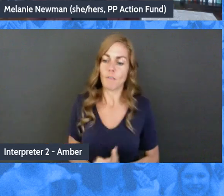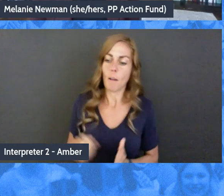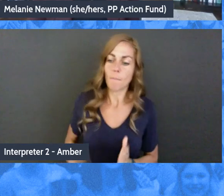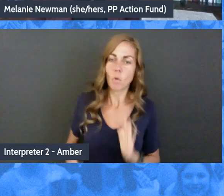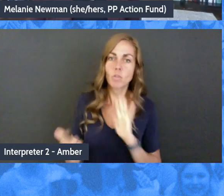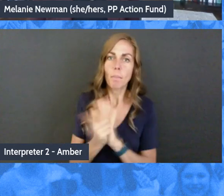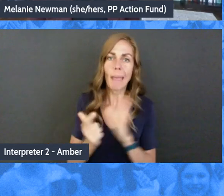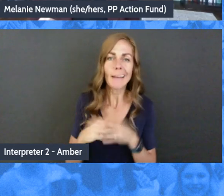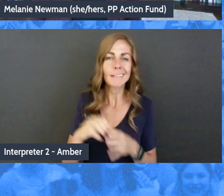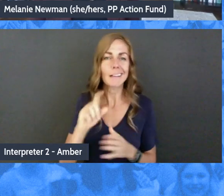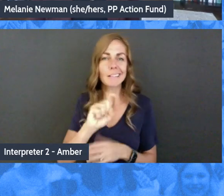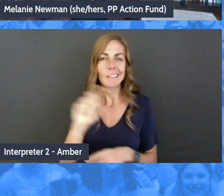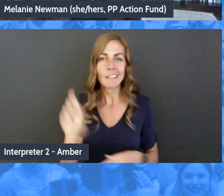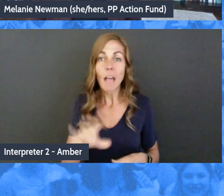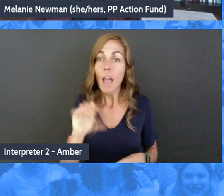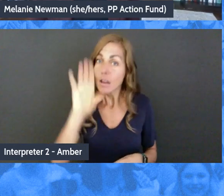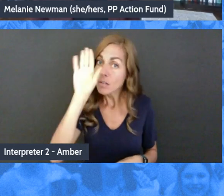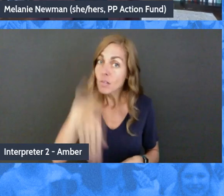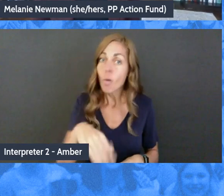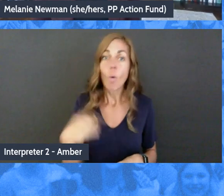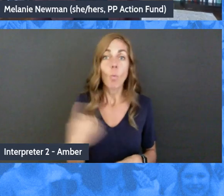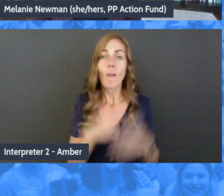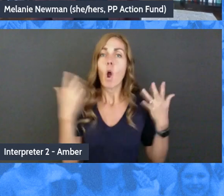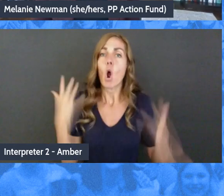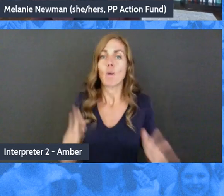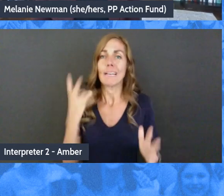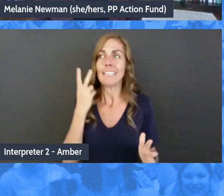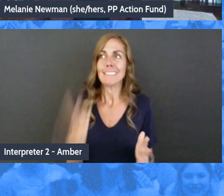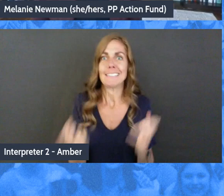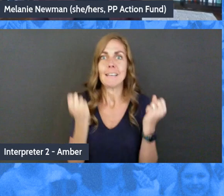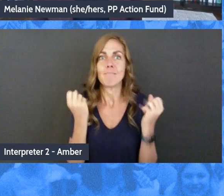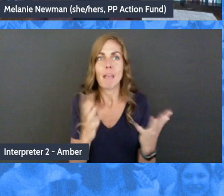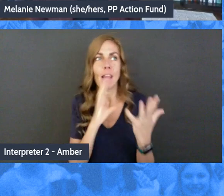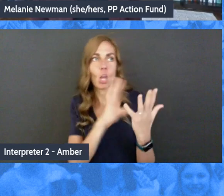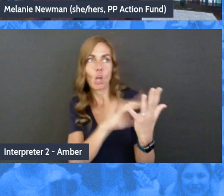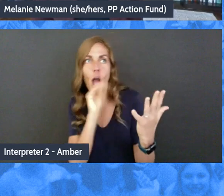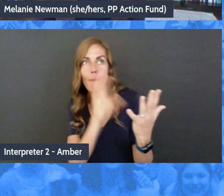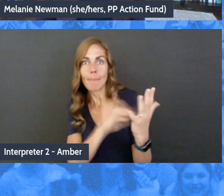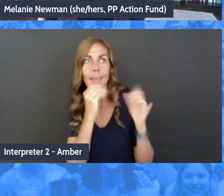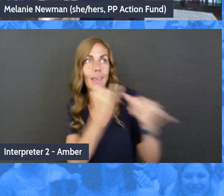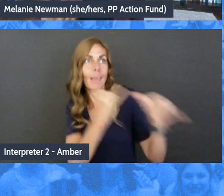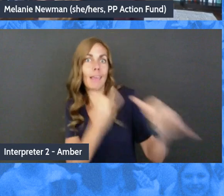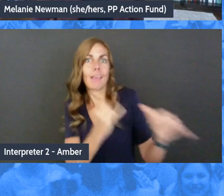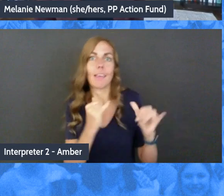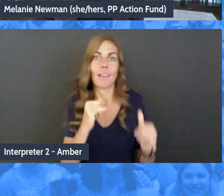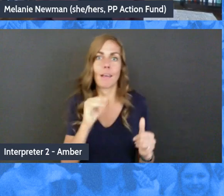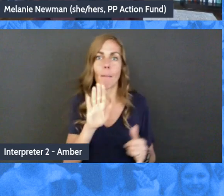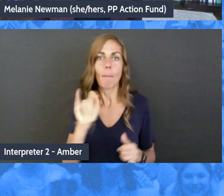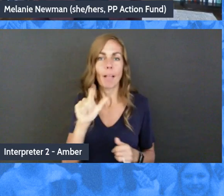And as you know, we're already beginning to see copycat bills in other states. And so two weeks ago,